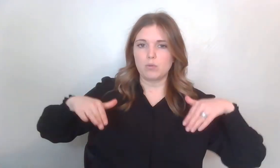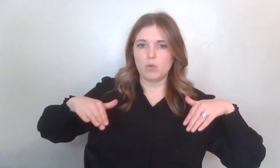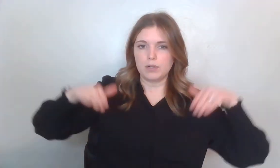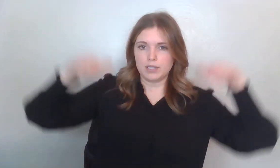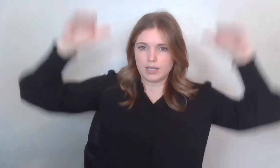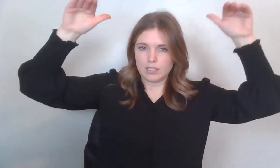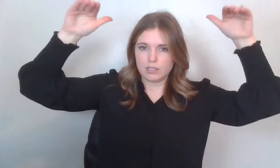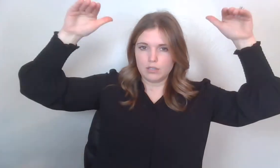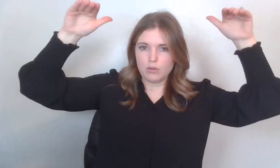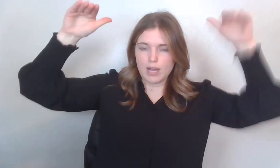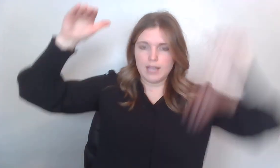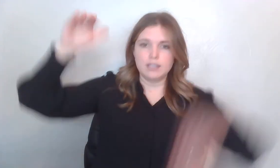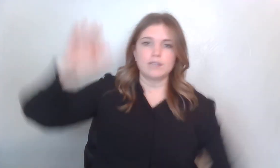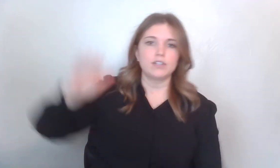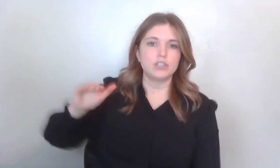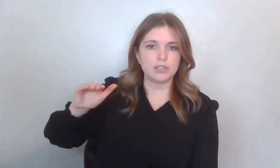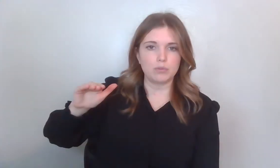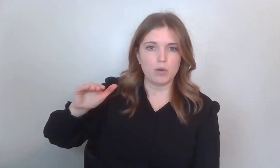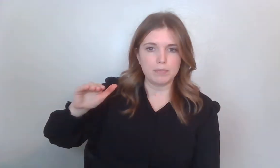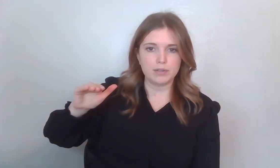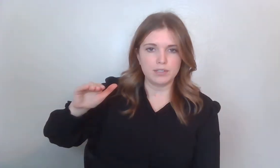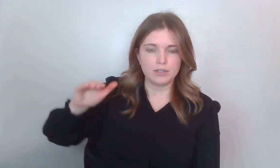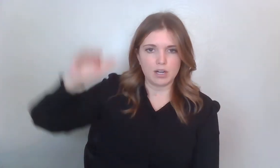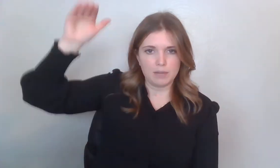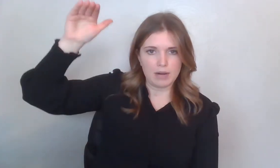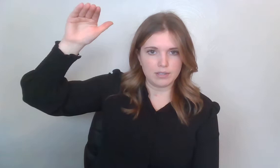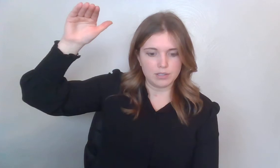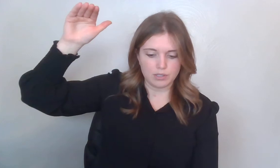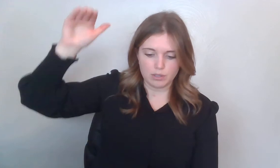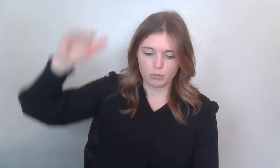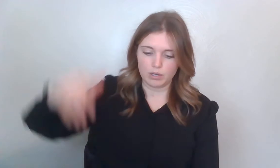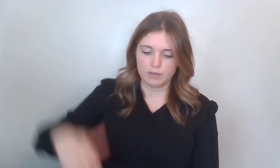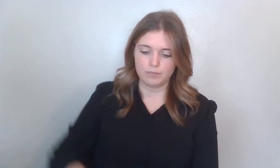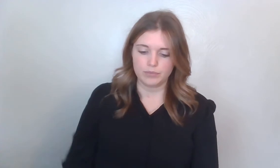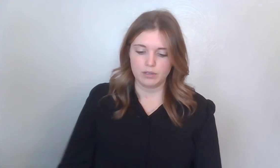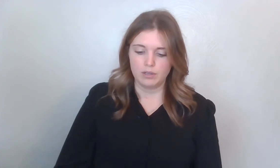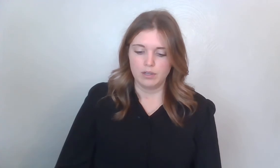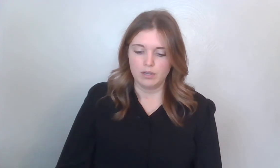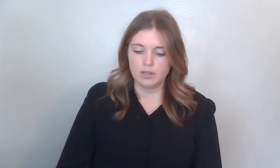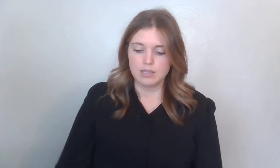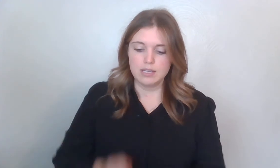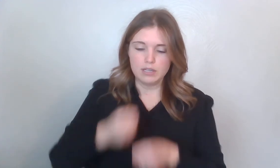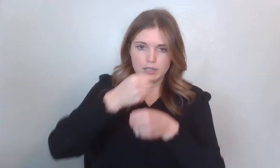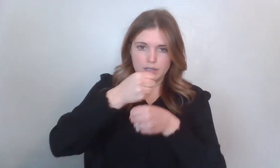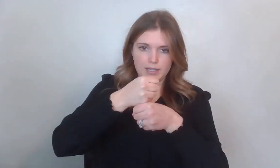than one person it's two hands if it's just one person you're talking about it's just the one. YEAR